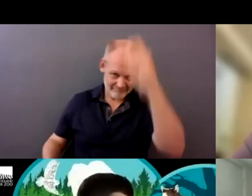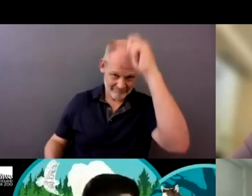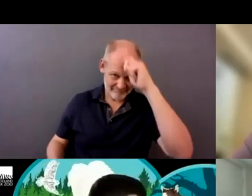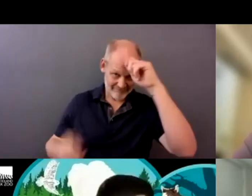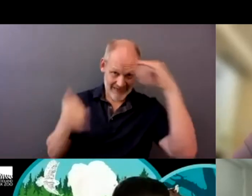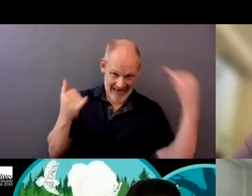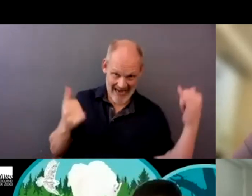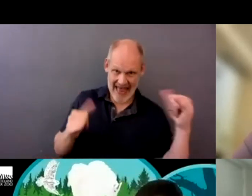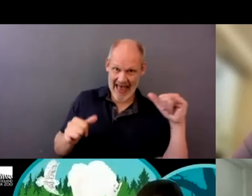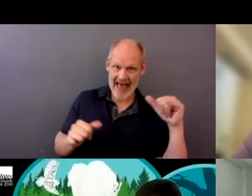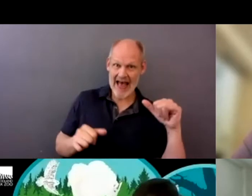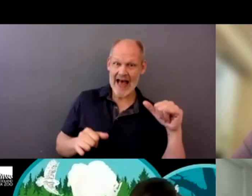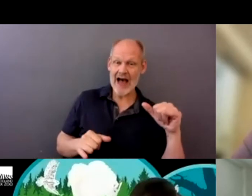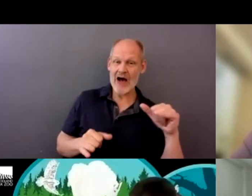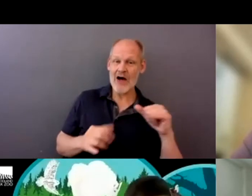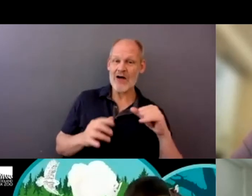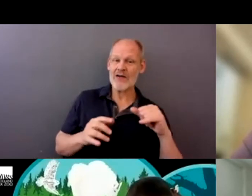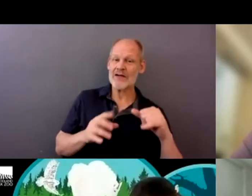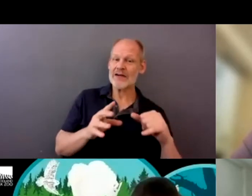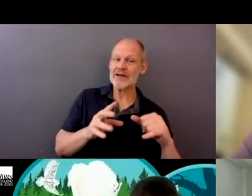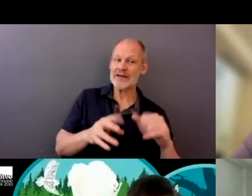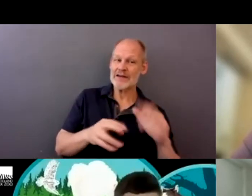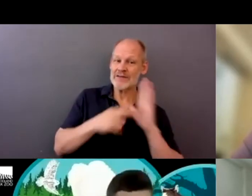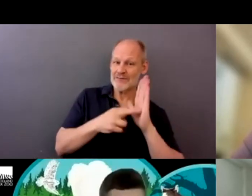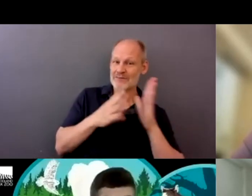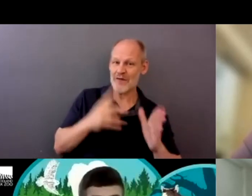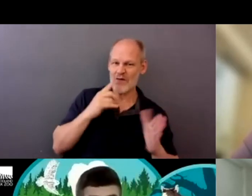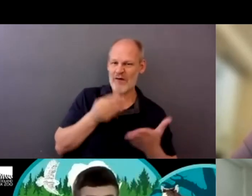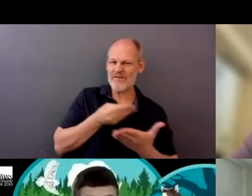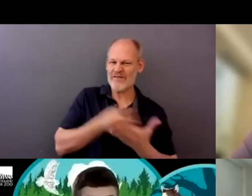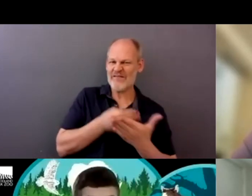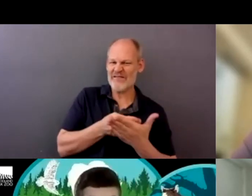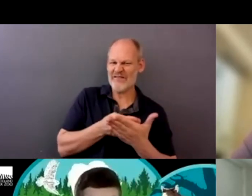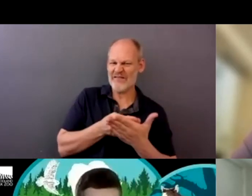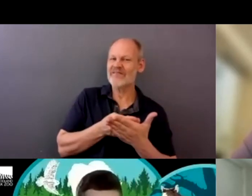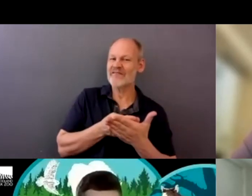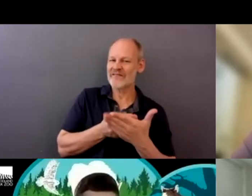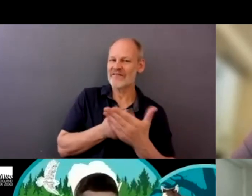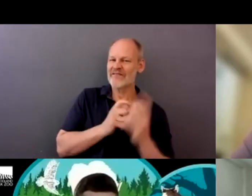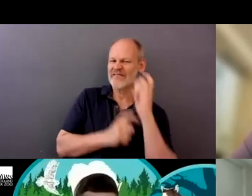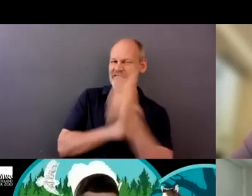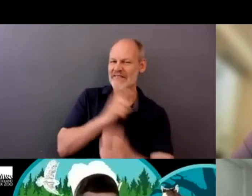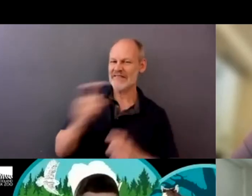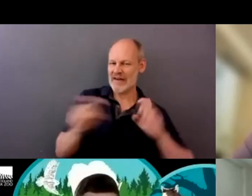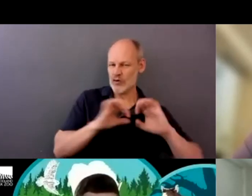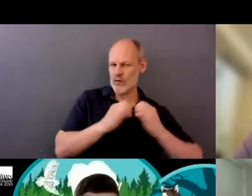probably more interested in funding programs that actually do create access at all of the